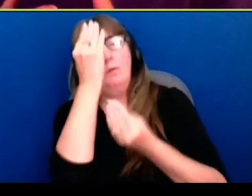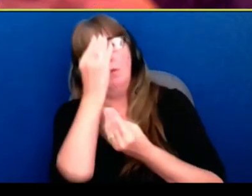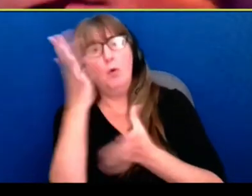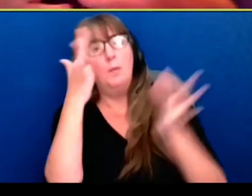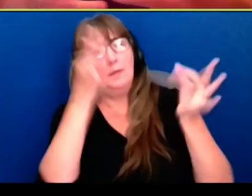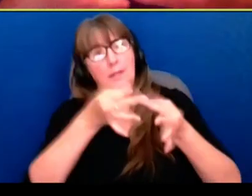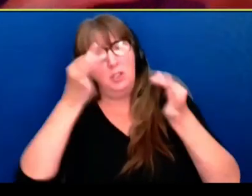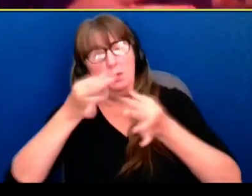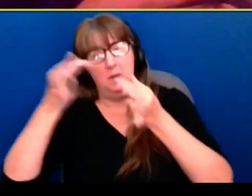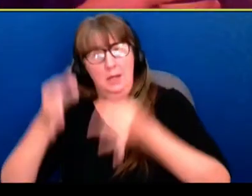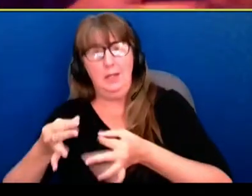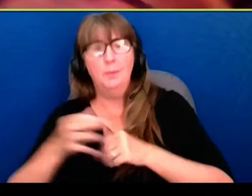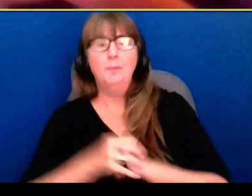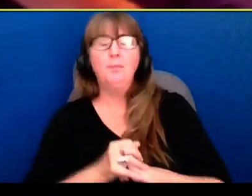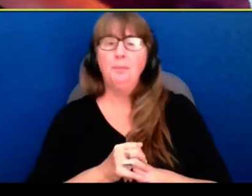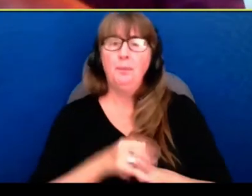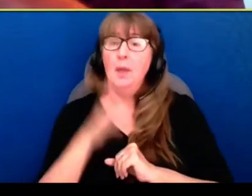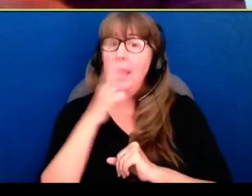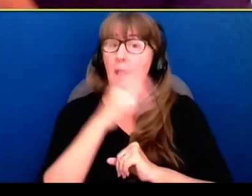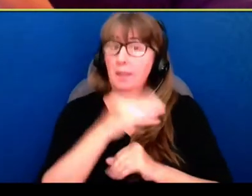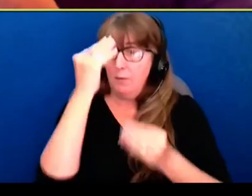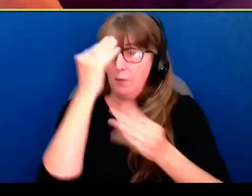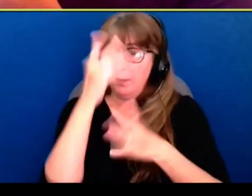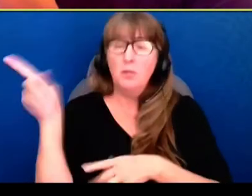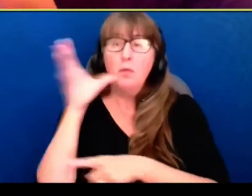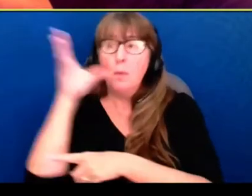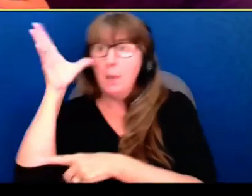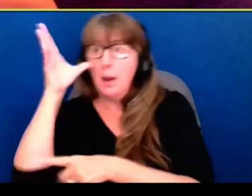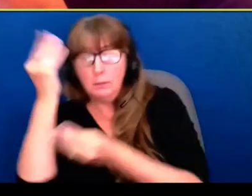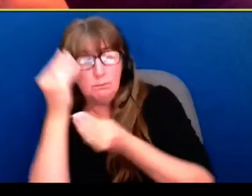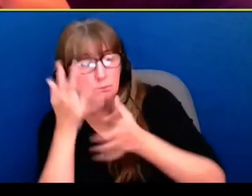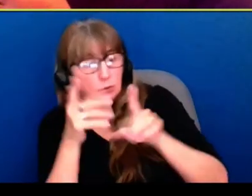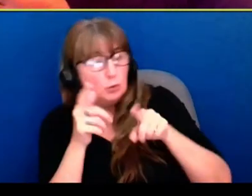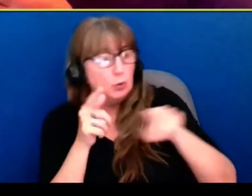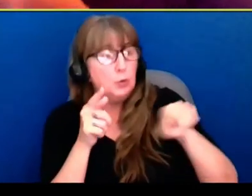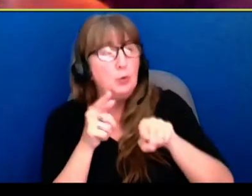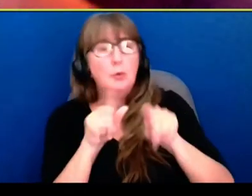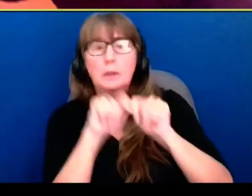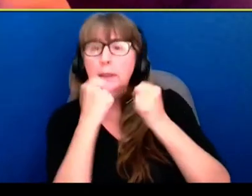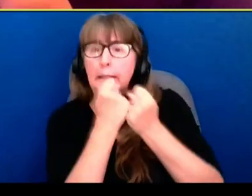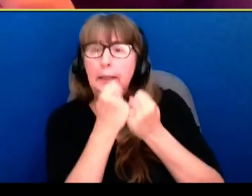Further, that information comes from the parents to you and the other team members and educational